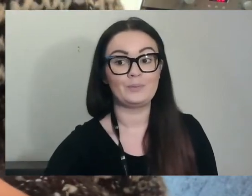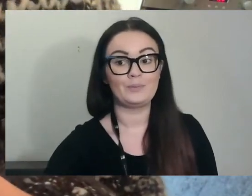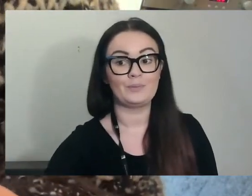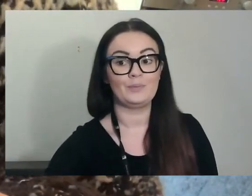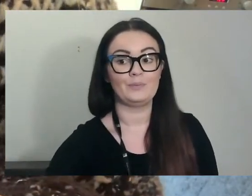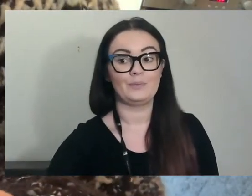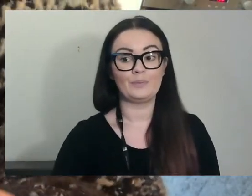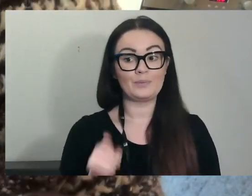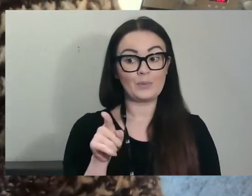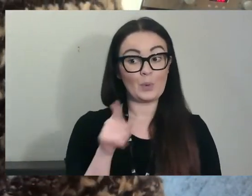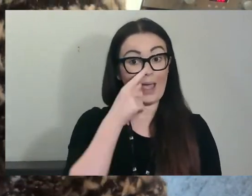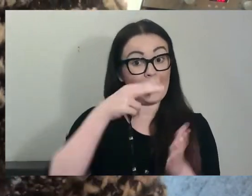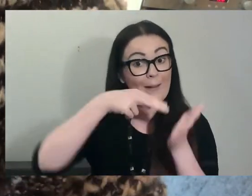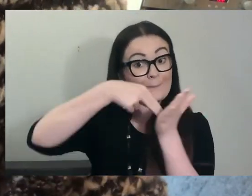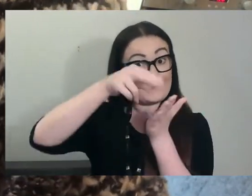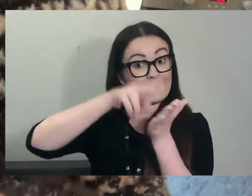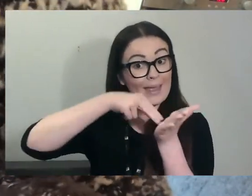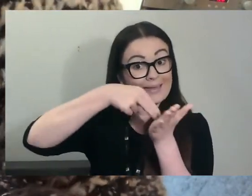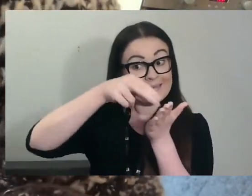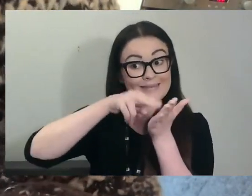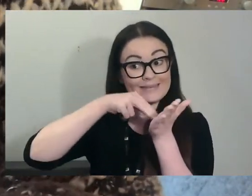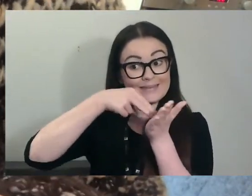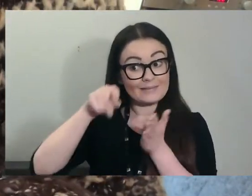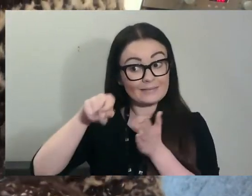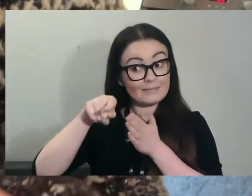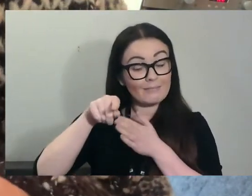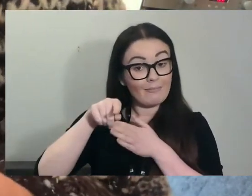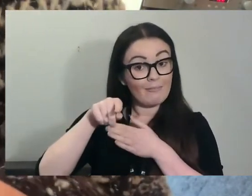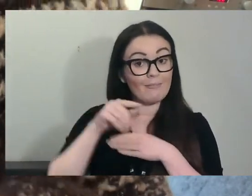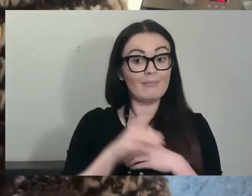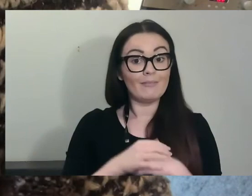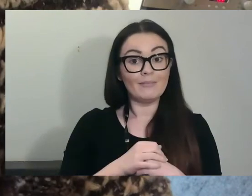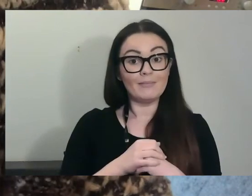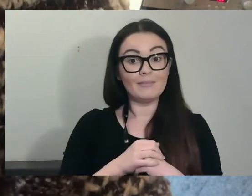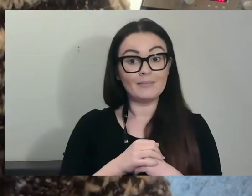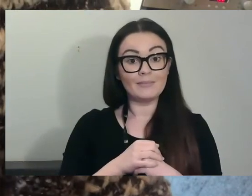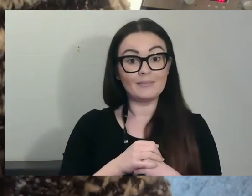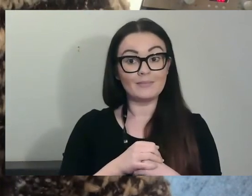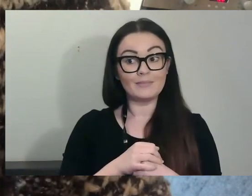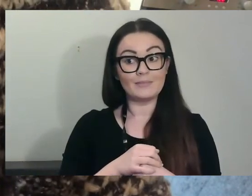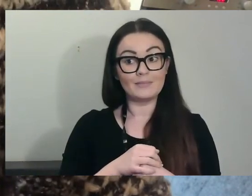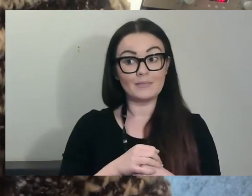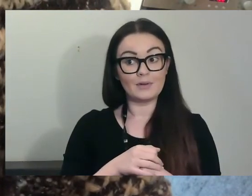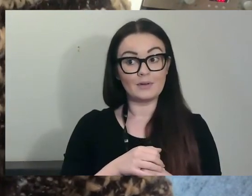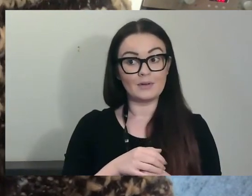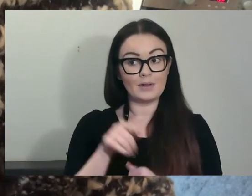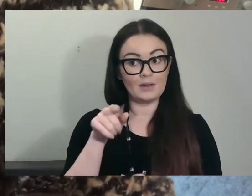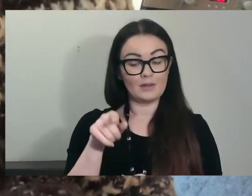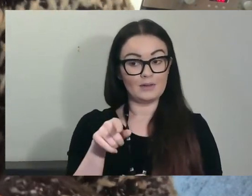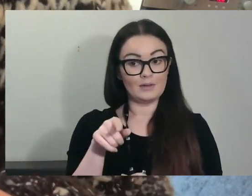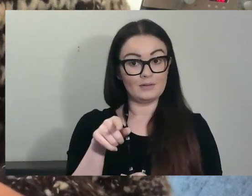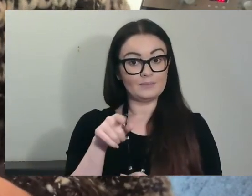you've got an option here you can paint it so I'm going to pop, oh yeah this is another